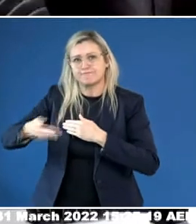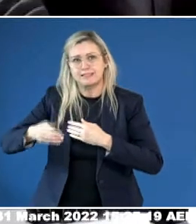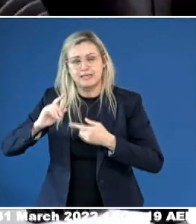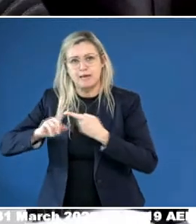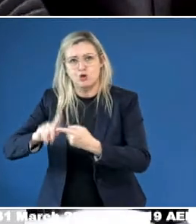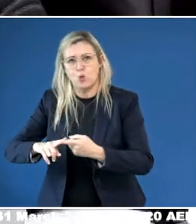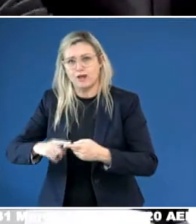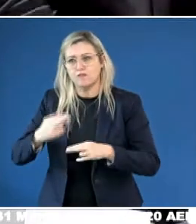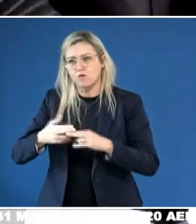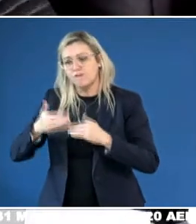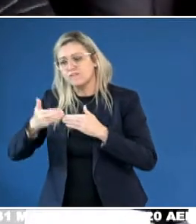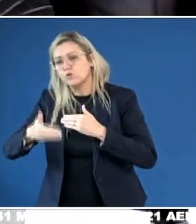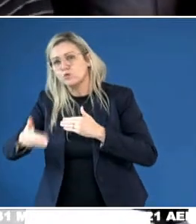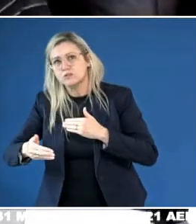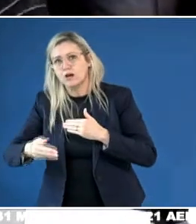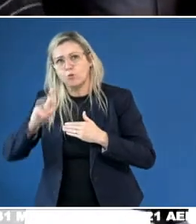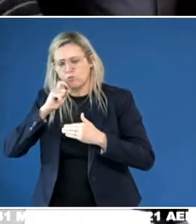Thank you. CHAIR: Thank you.